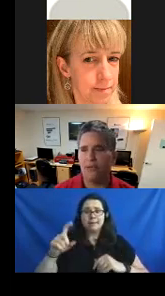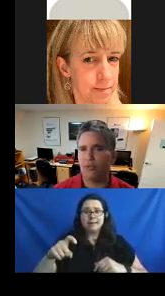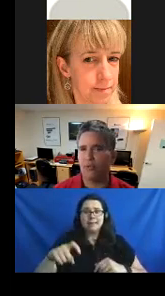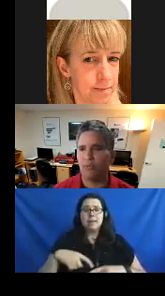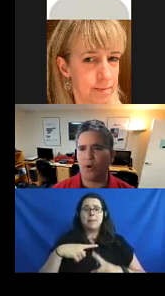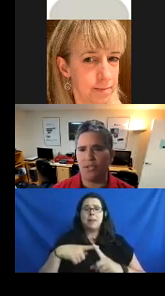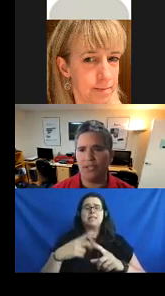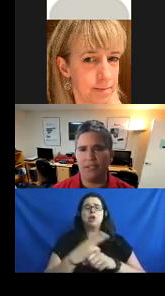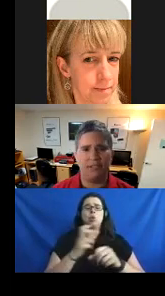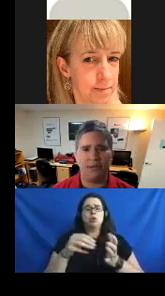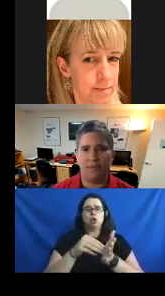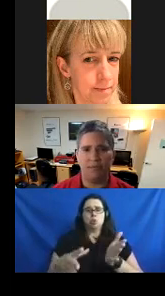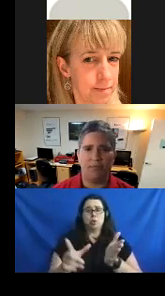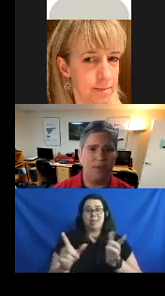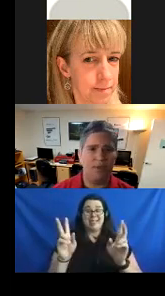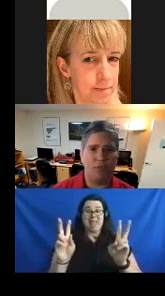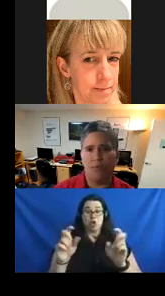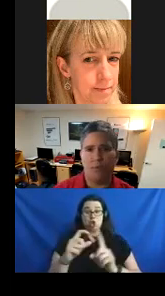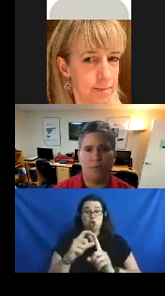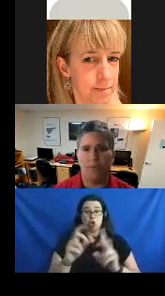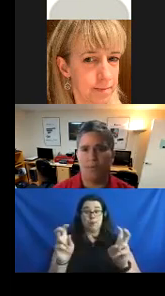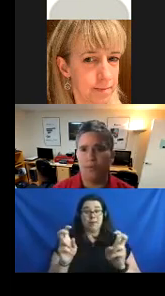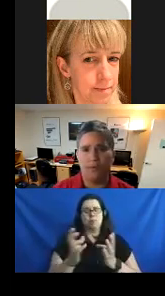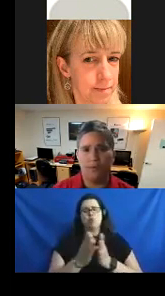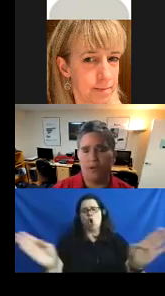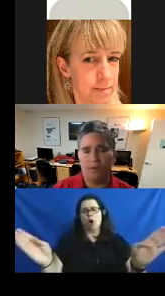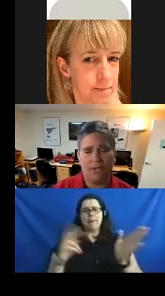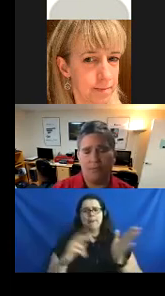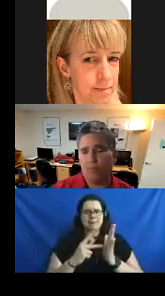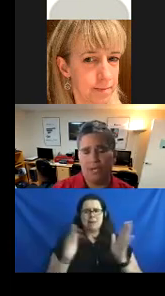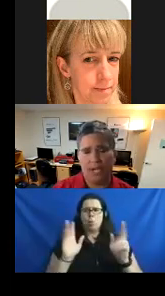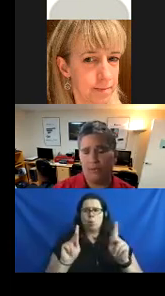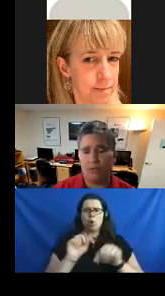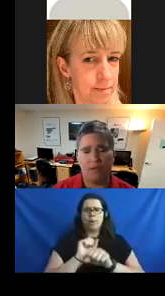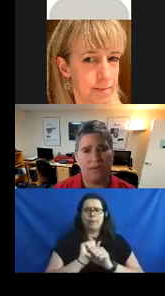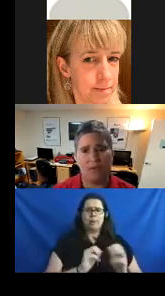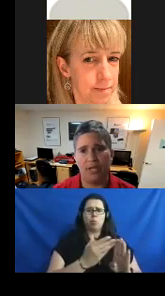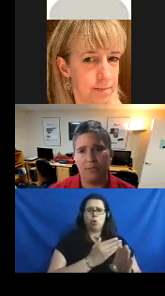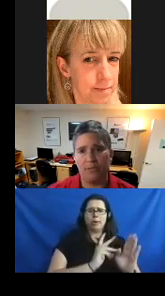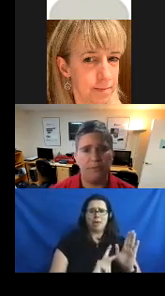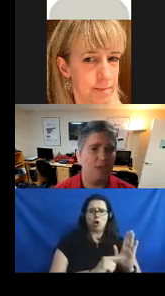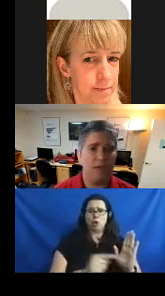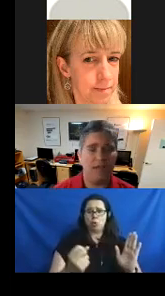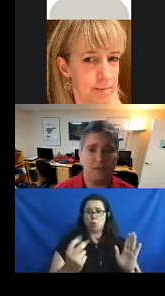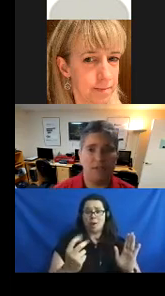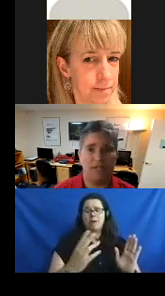I USE "STUDENT" BROADLY. I WORK FROM PRE-K TO ADULT.